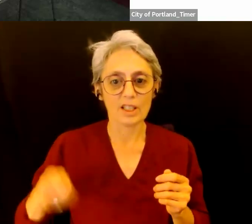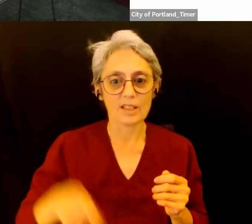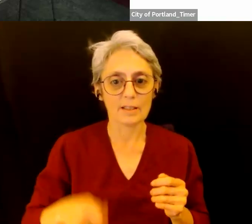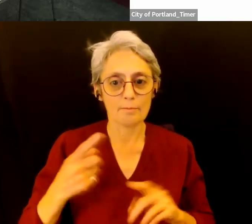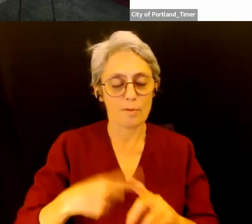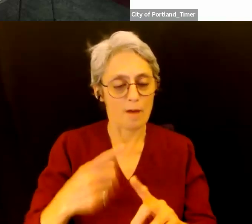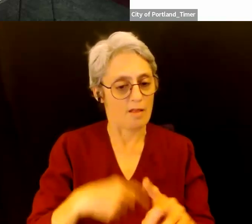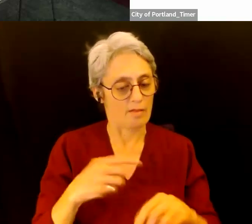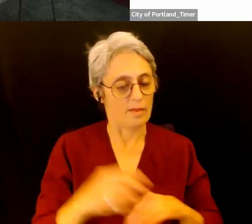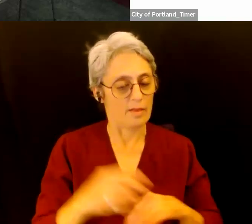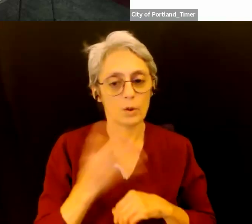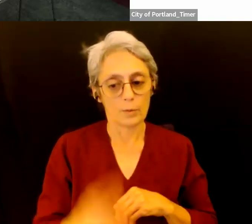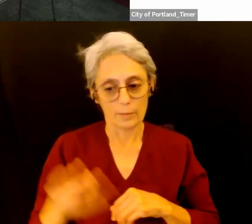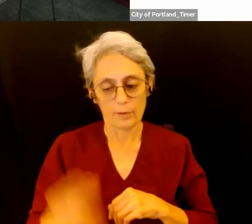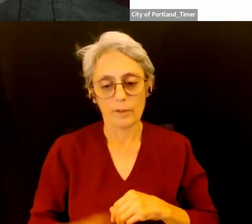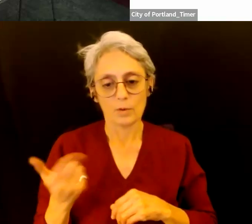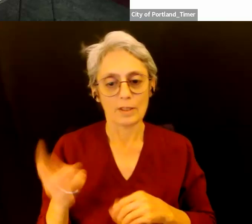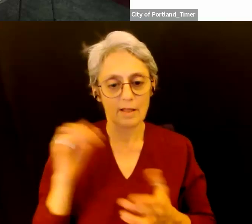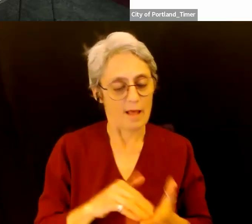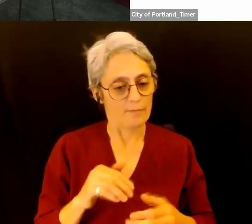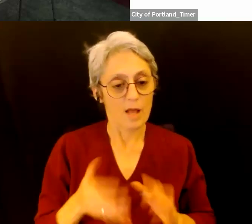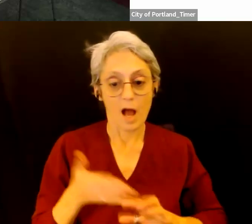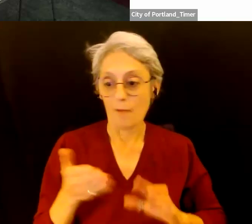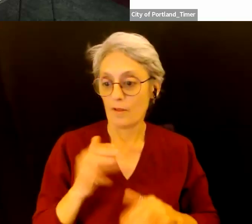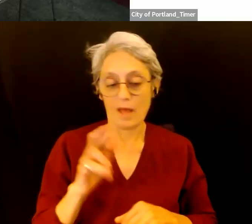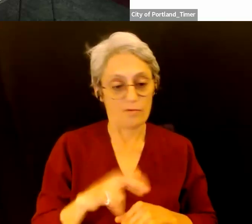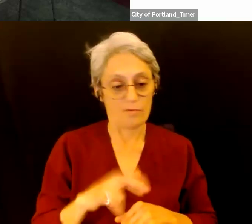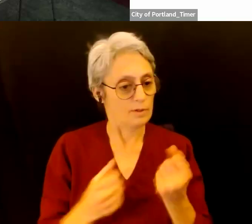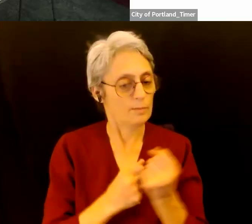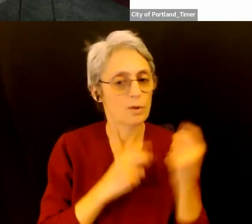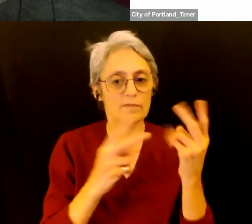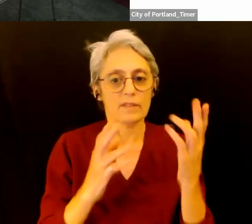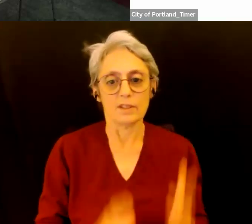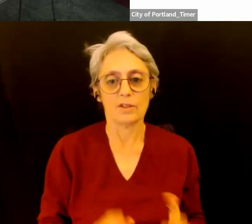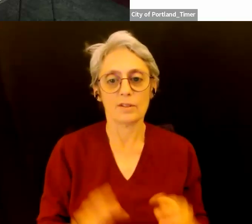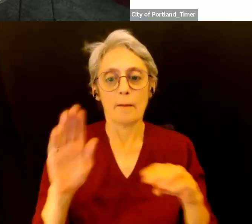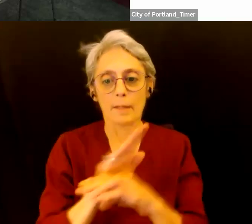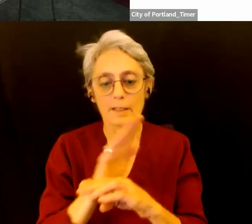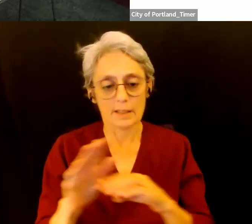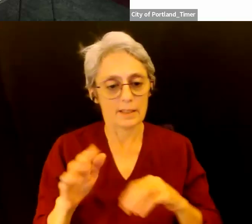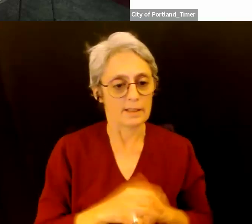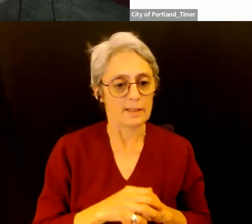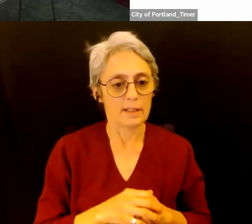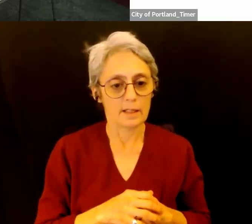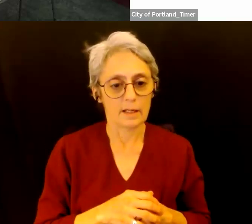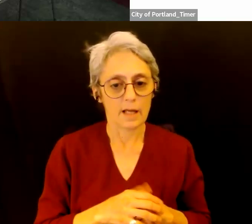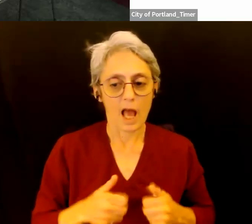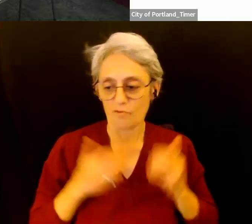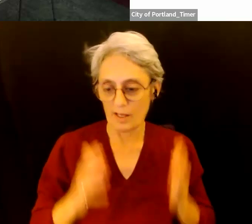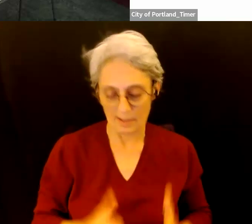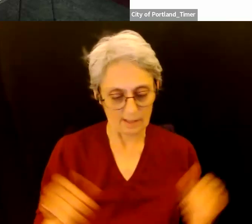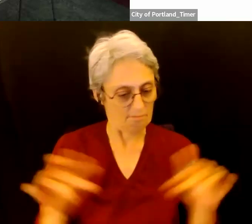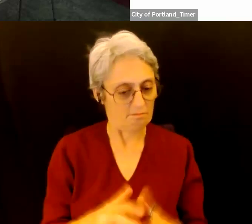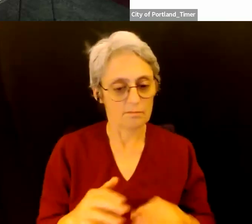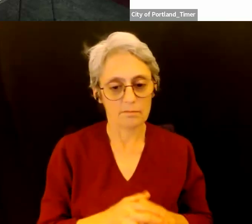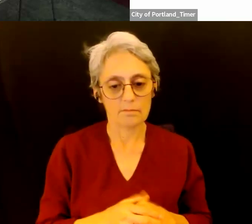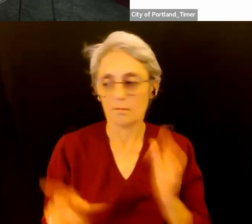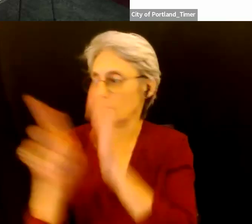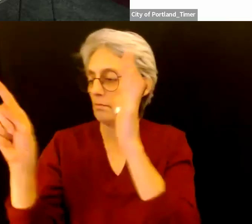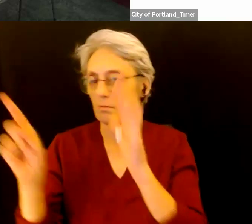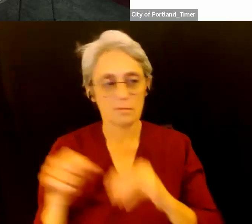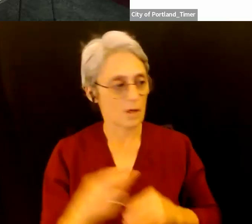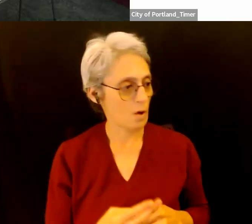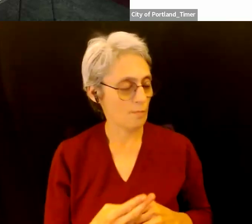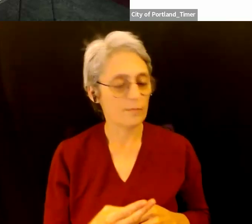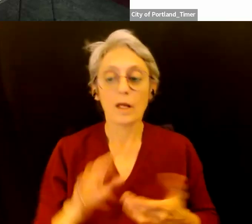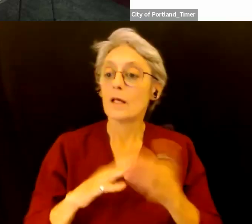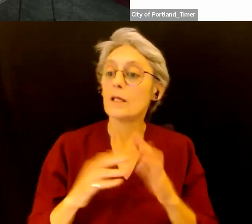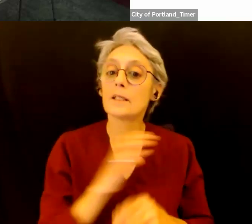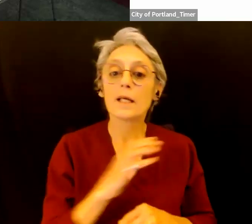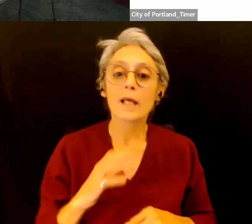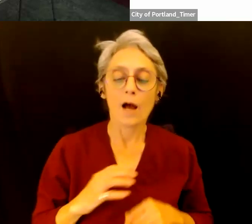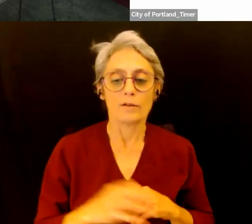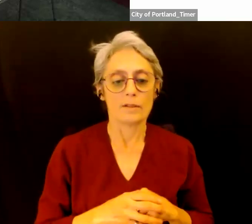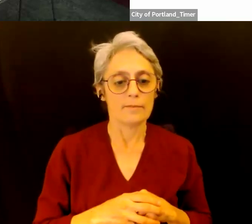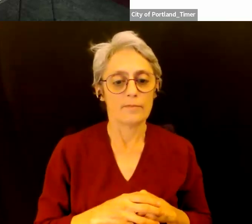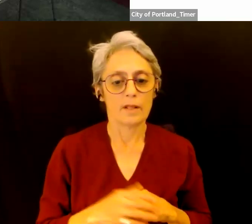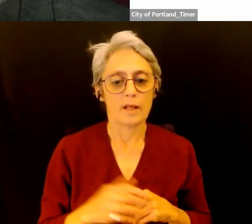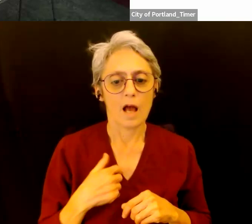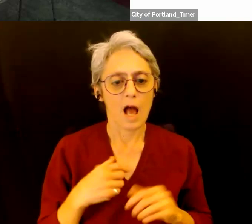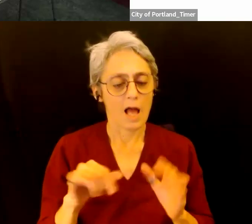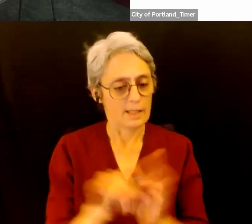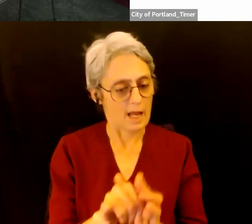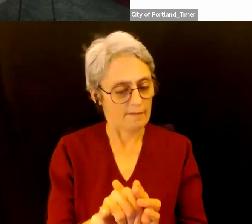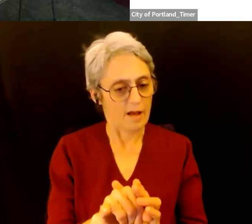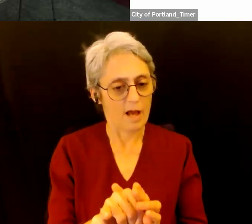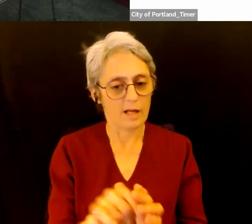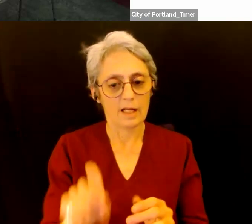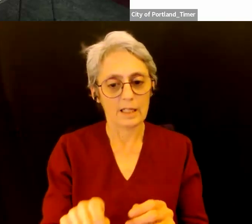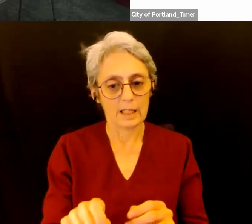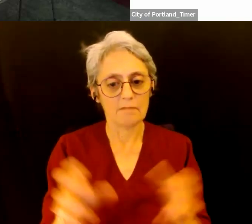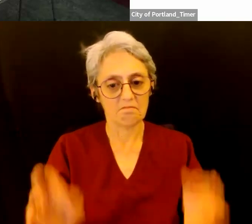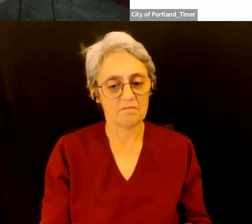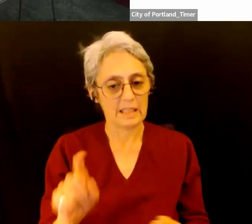The operation of this restroom supports visitors and businesses And residents, a number of you So when city council identified the need for this restroom and supported it.